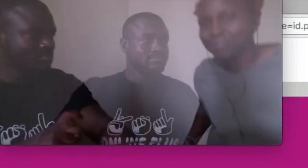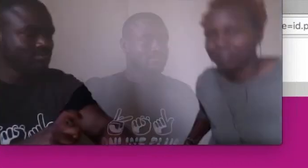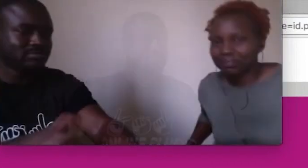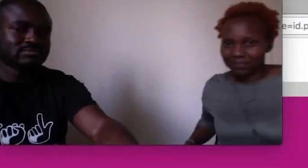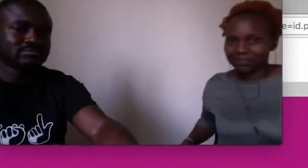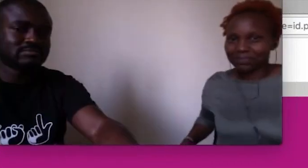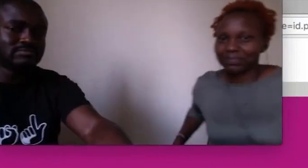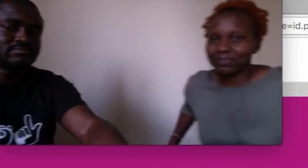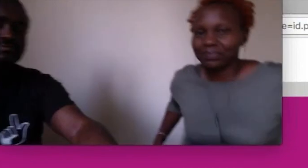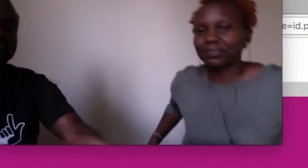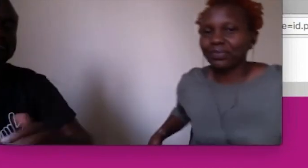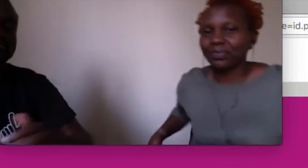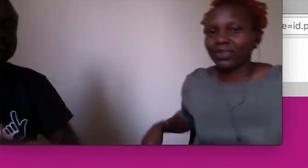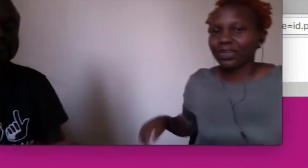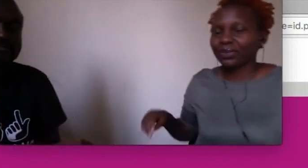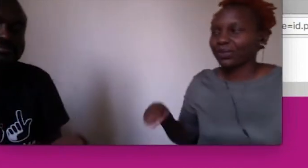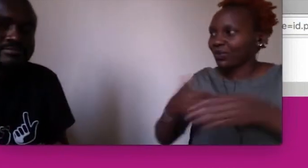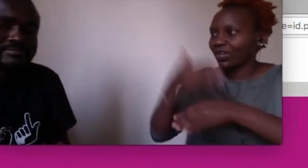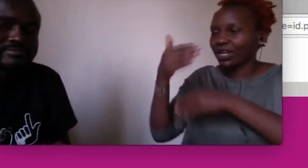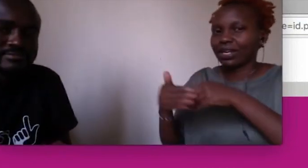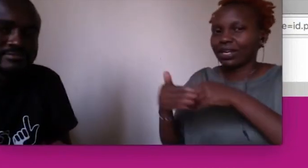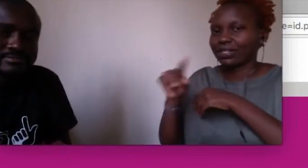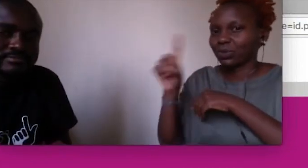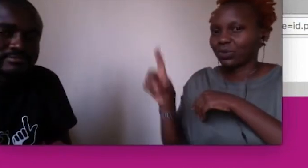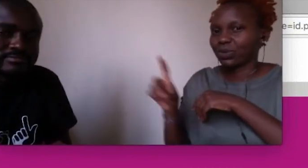So the next question I've got here is